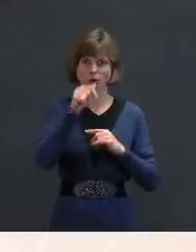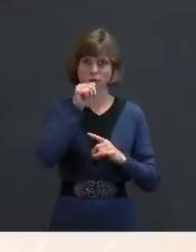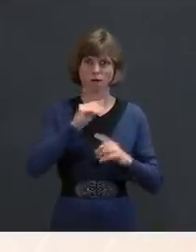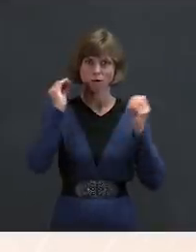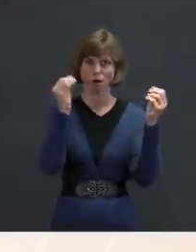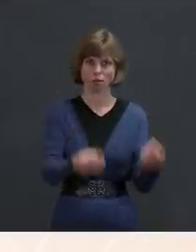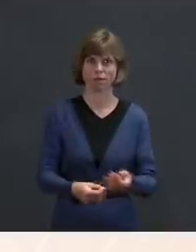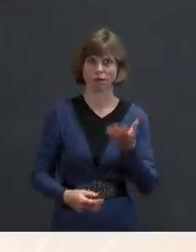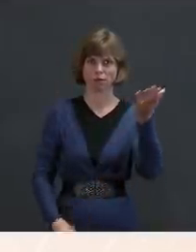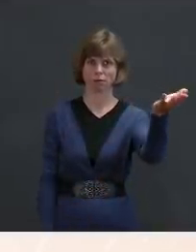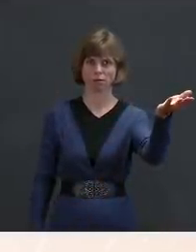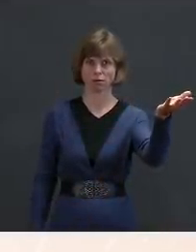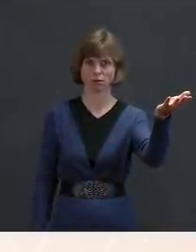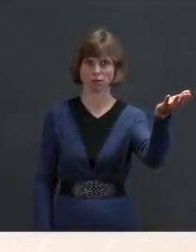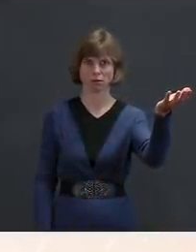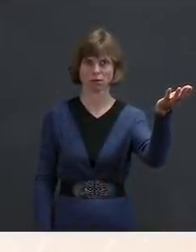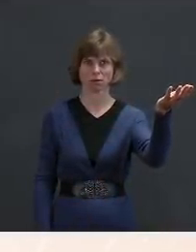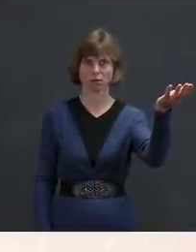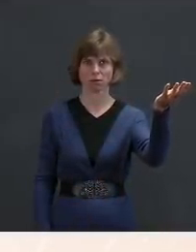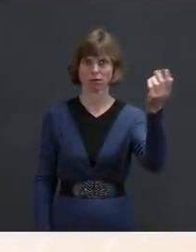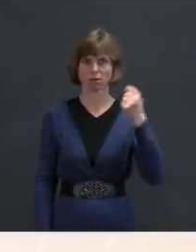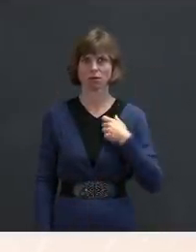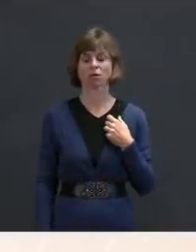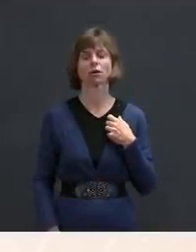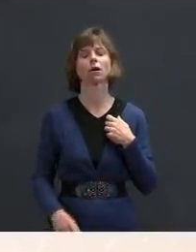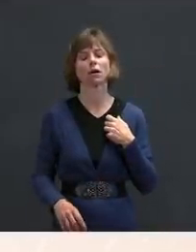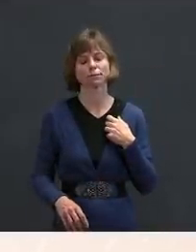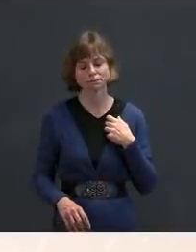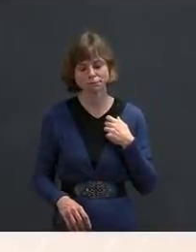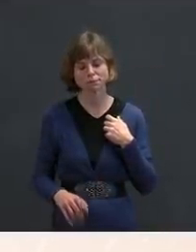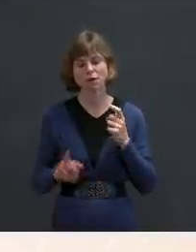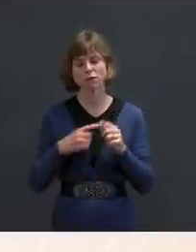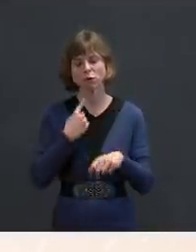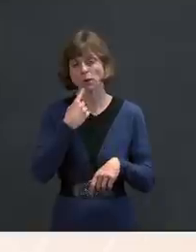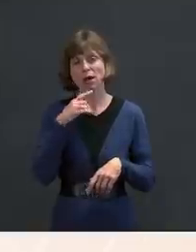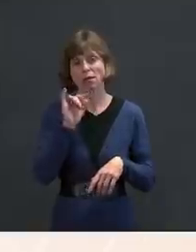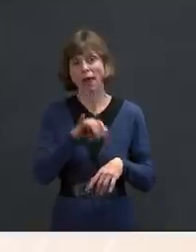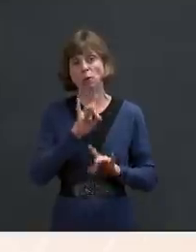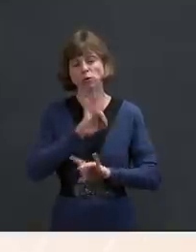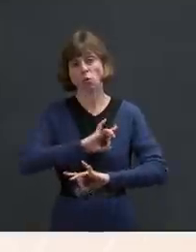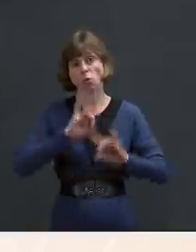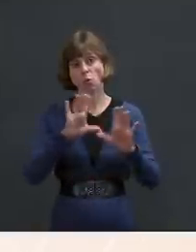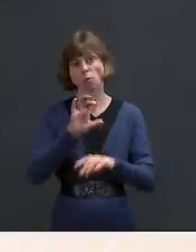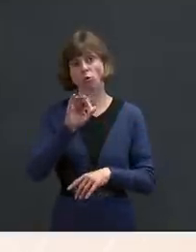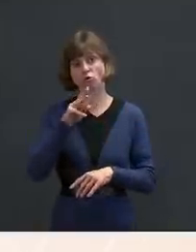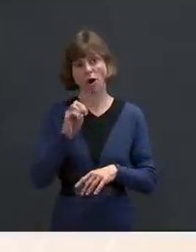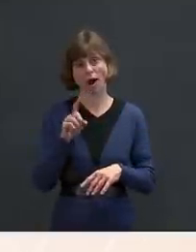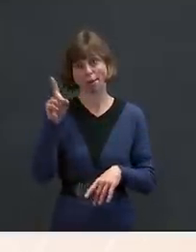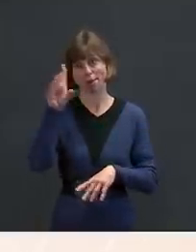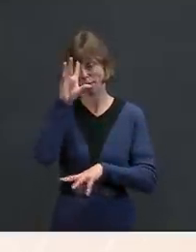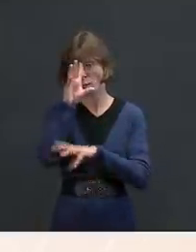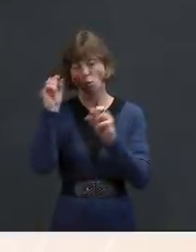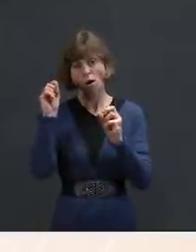Ms. Psaki: Well, let me first say that -- you know, that this was a horrific crime. The President has been consistent in reiterating that